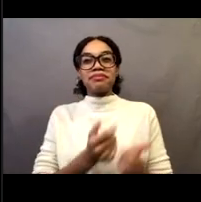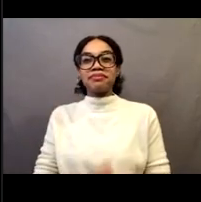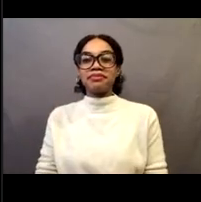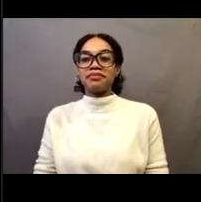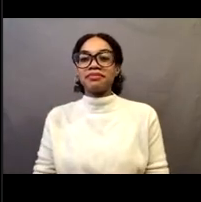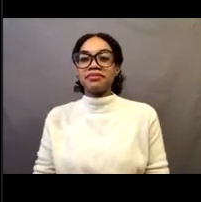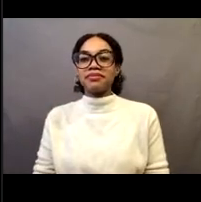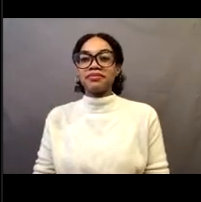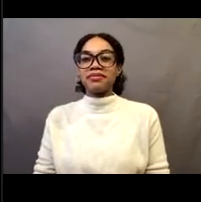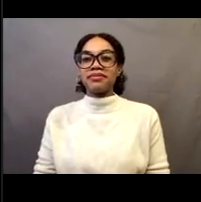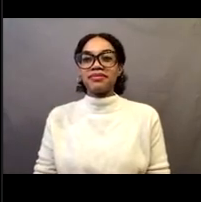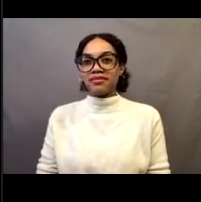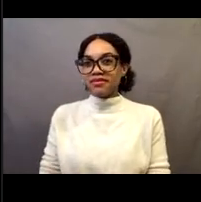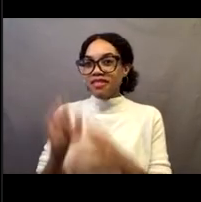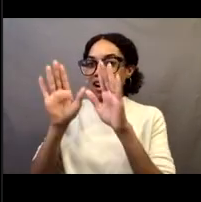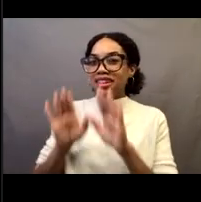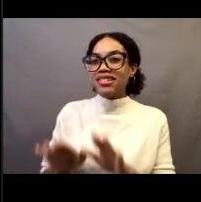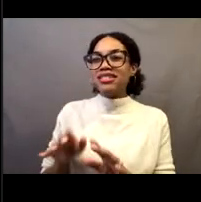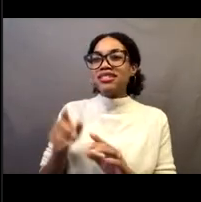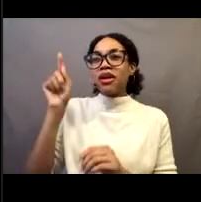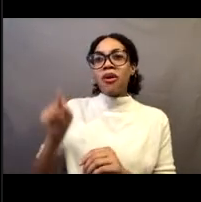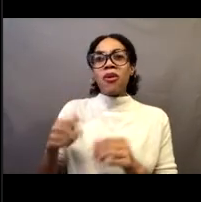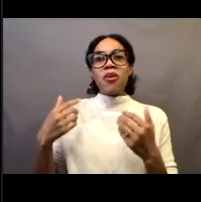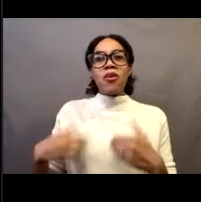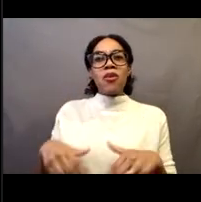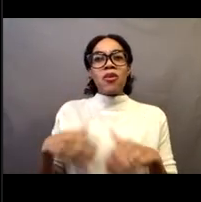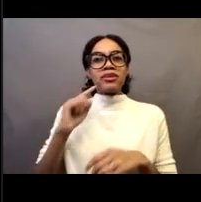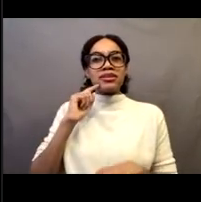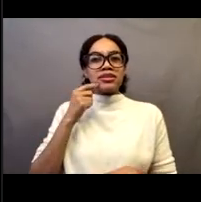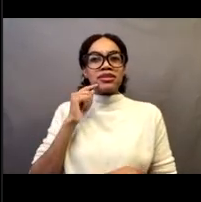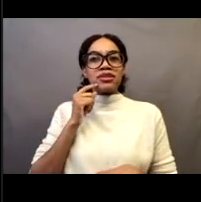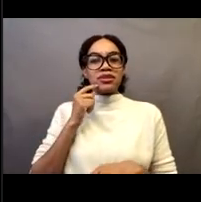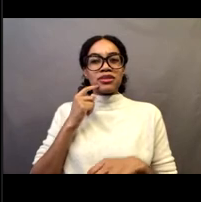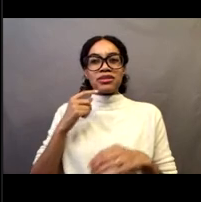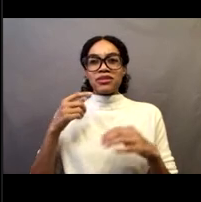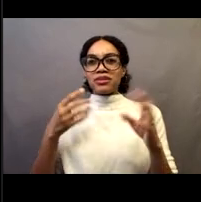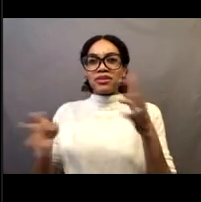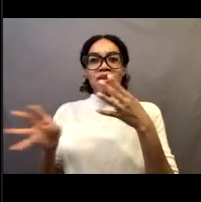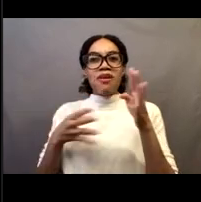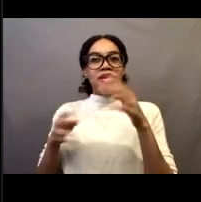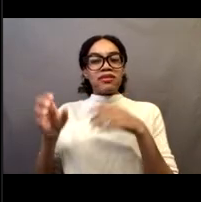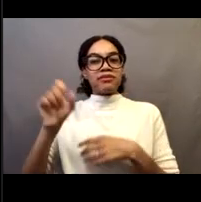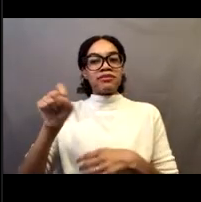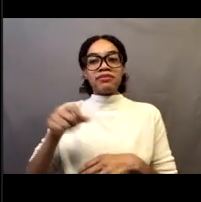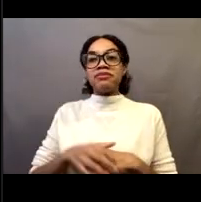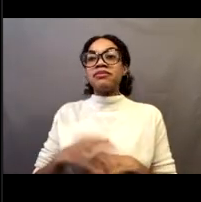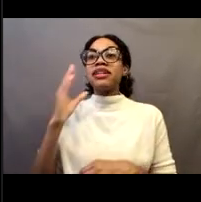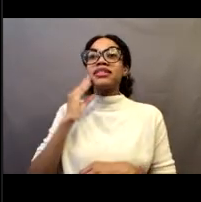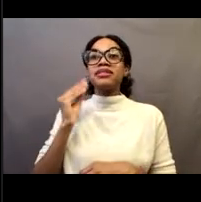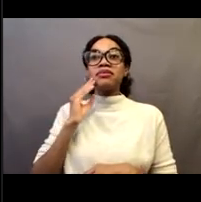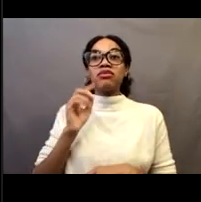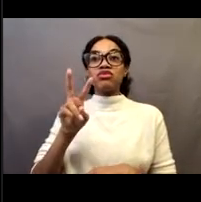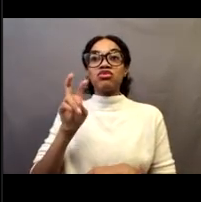Awesome, those are definitely some storms. How about the 200 mile an hour winds in Guam? That would be really scary.